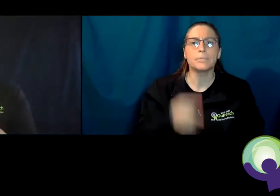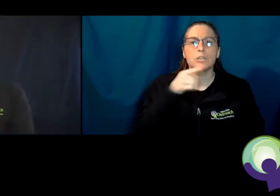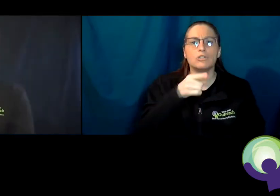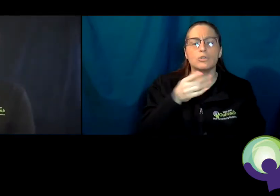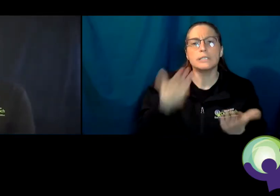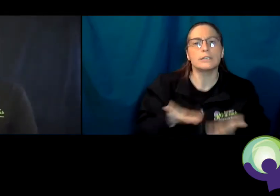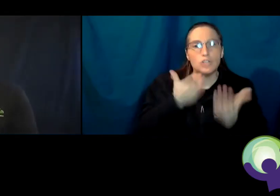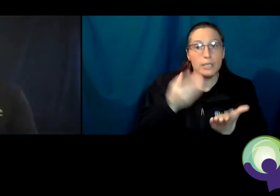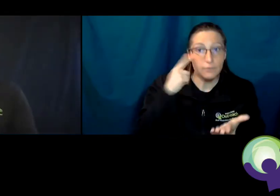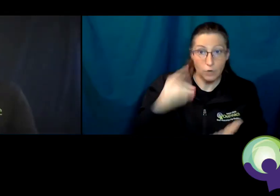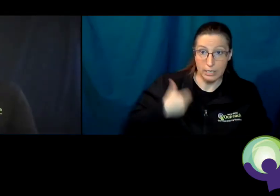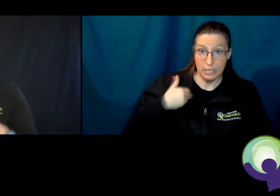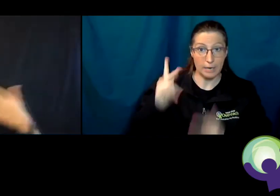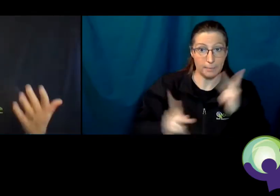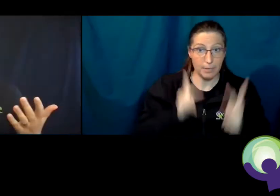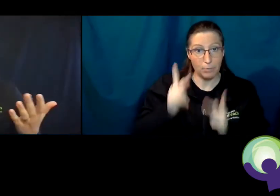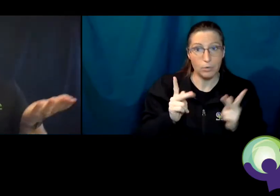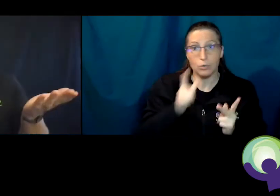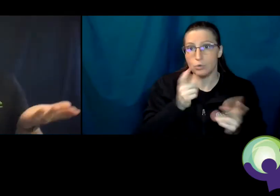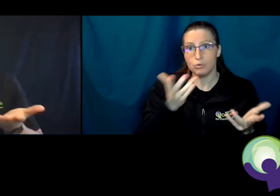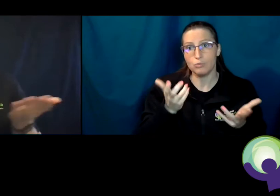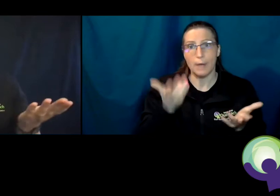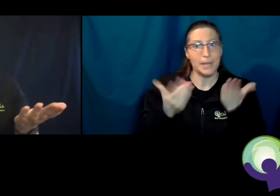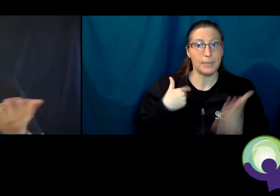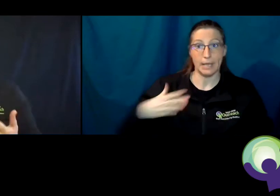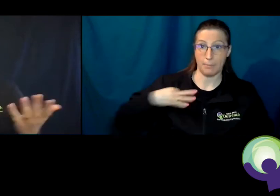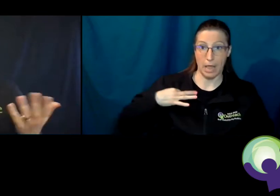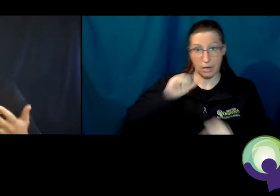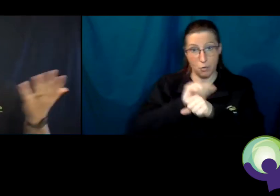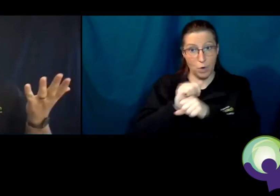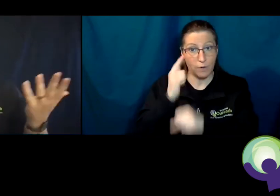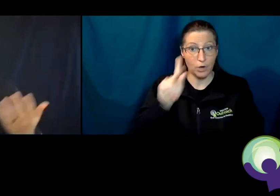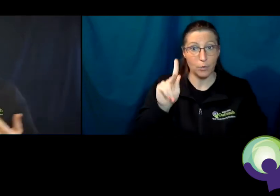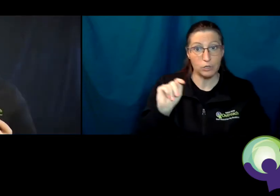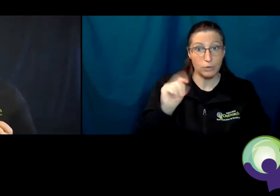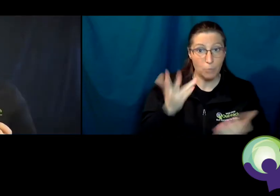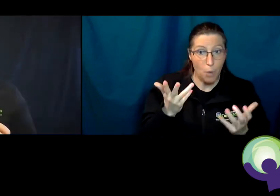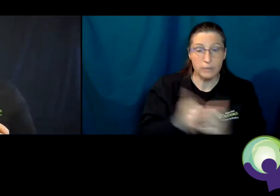young people who would like to apply and work for Kwik Trip? What are some things you would suggest?